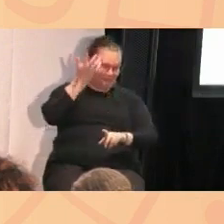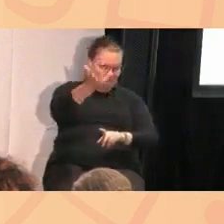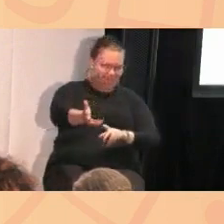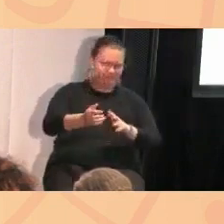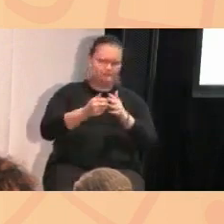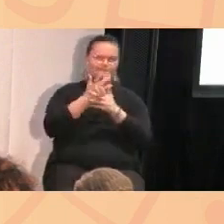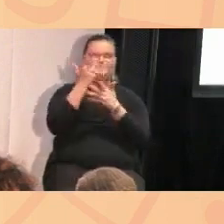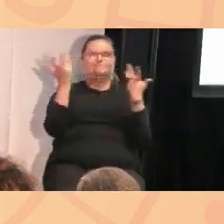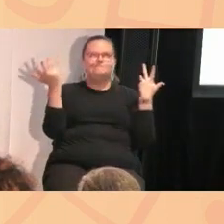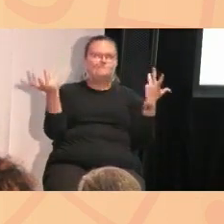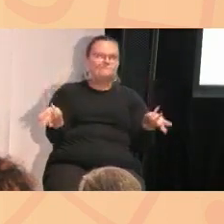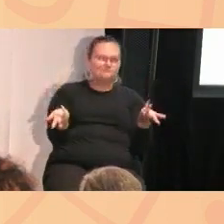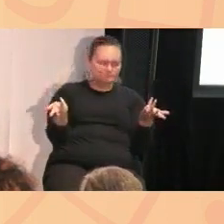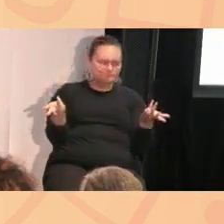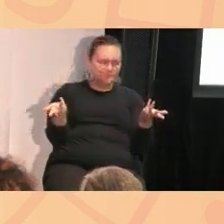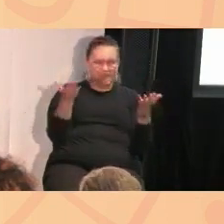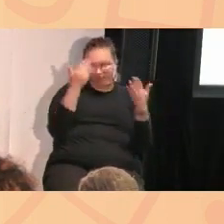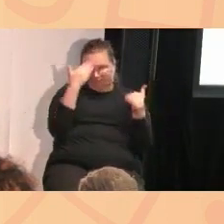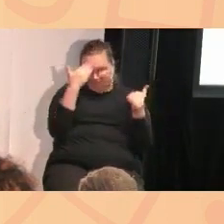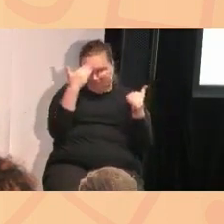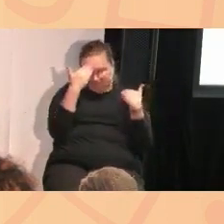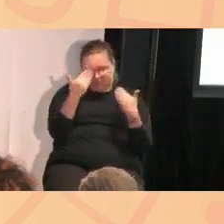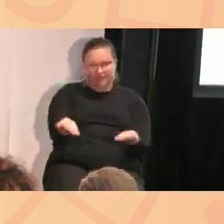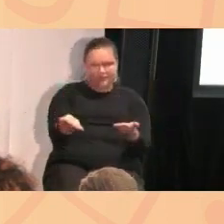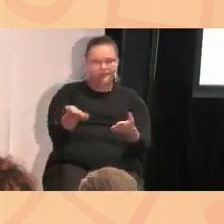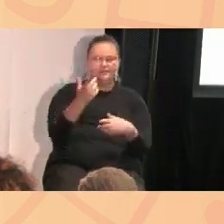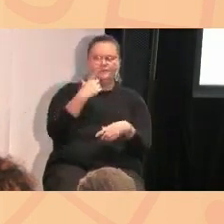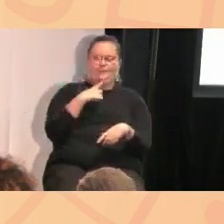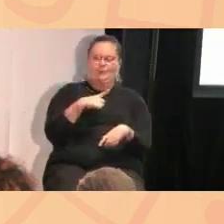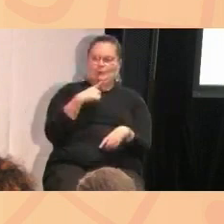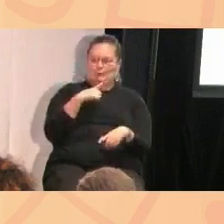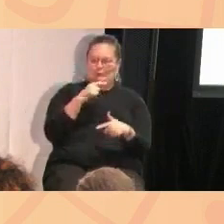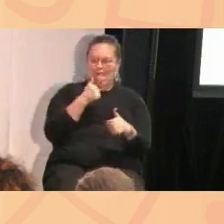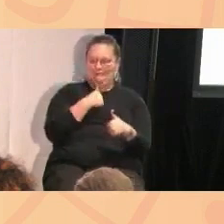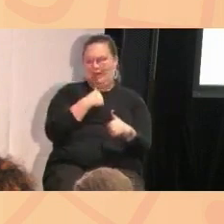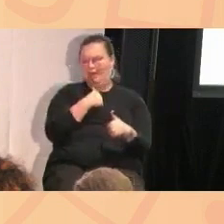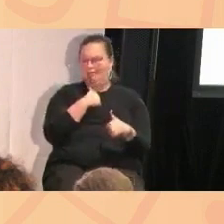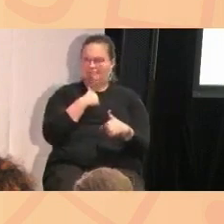Thanks, Julie. That's great. Vernon, two minutes. What do you anticipate will be your legacy?